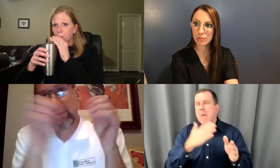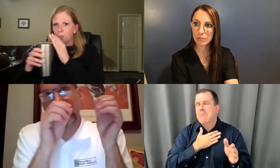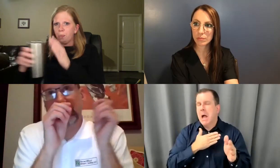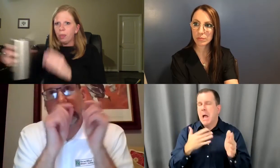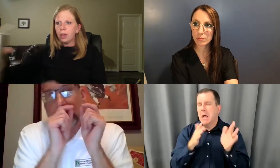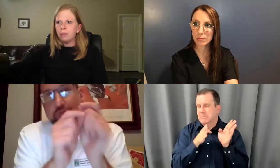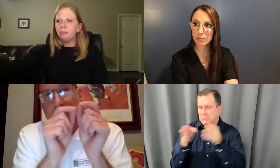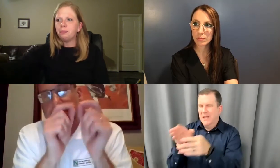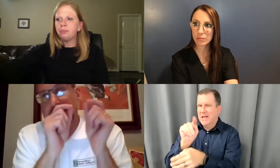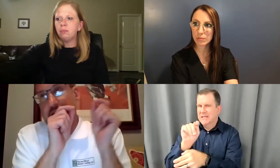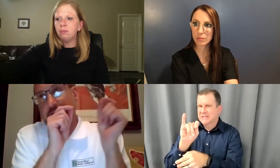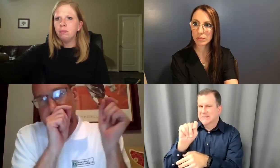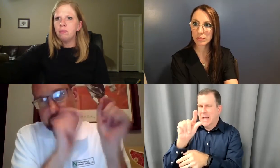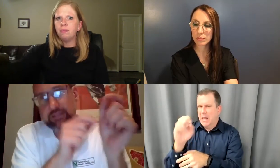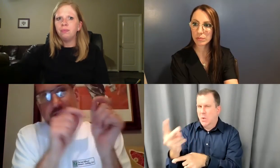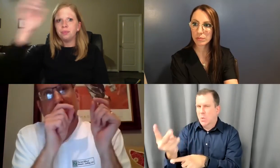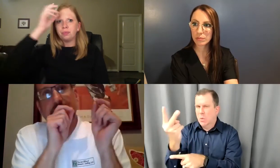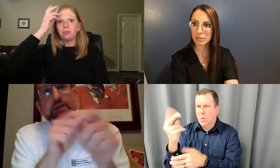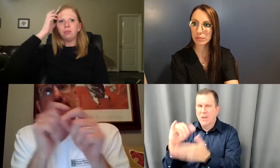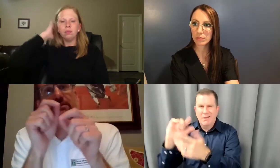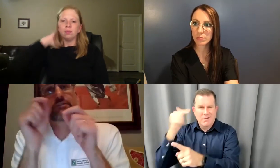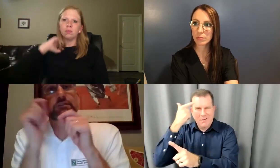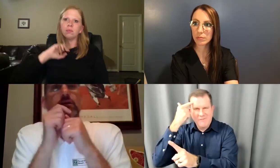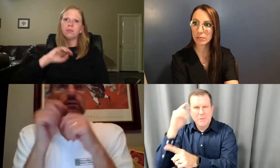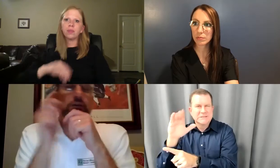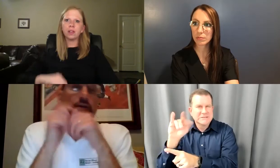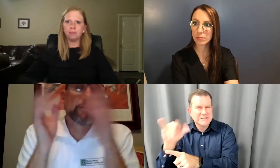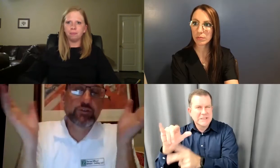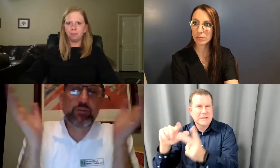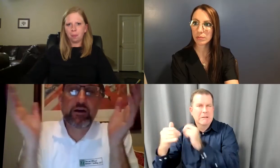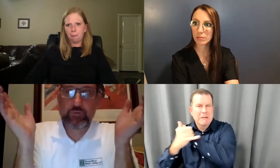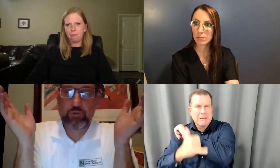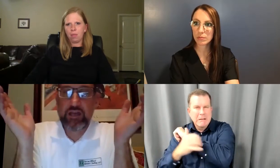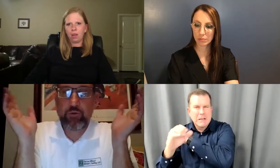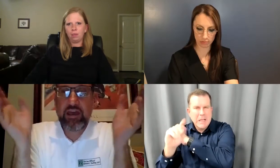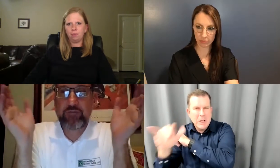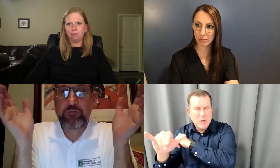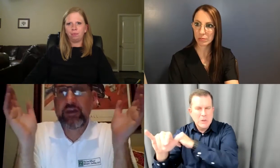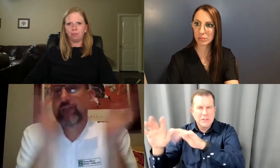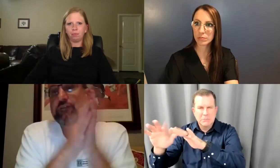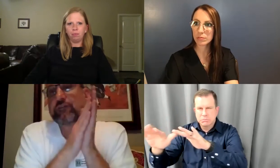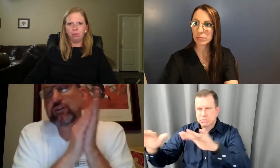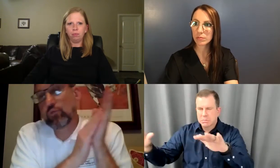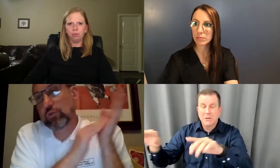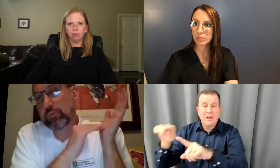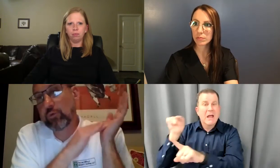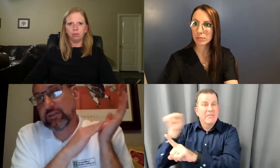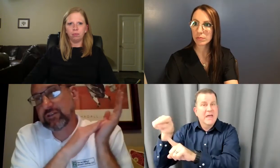that is governments, cities, counties, municipalities, what have you, if they have 50 or more employees